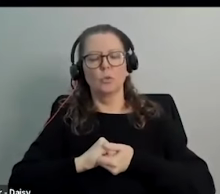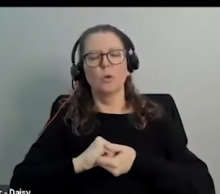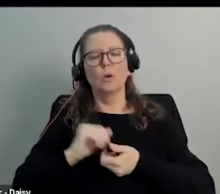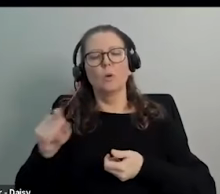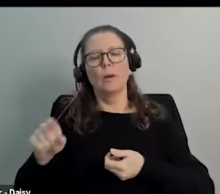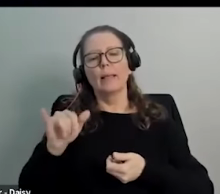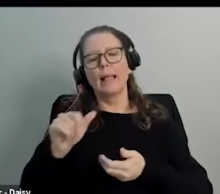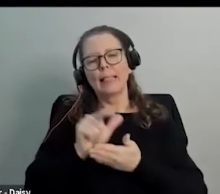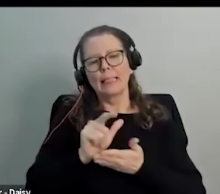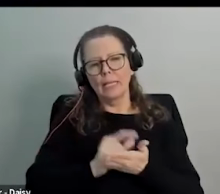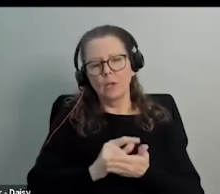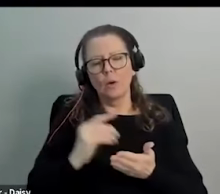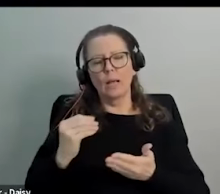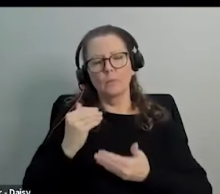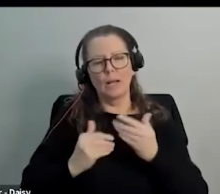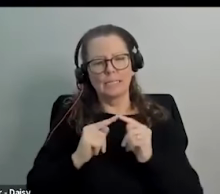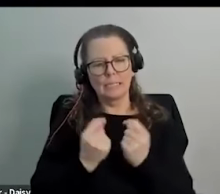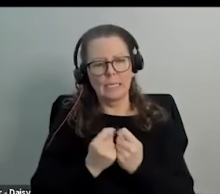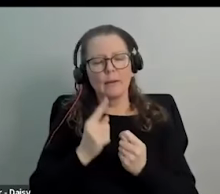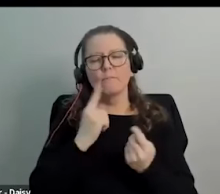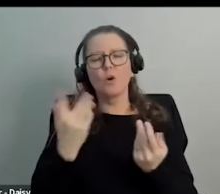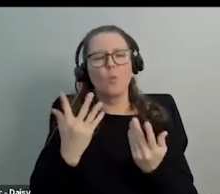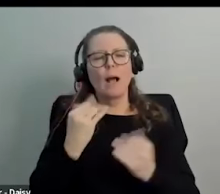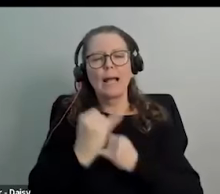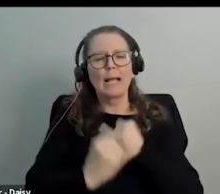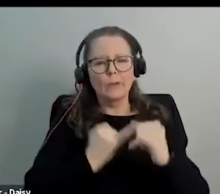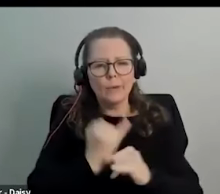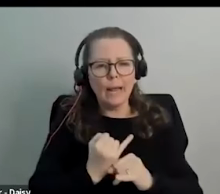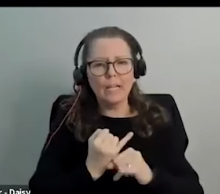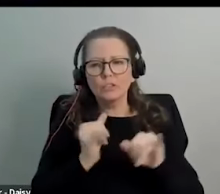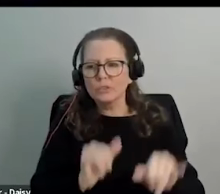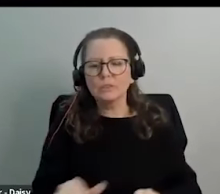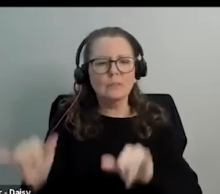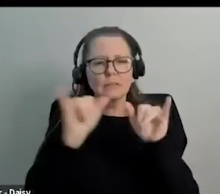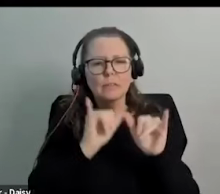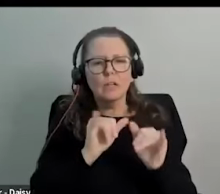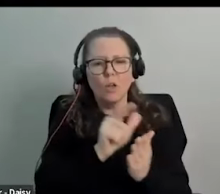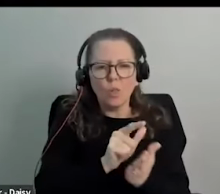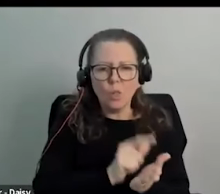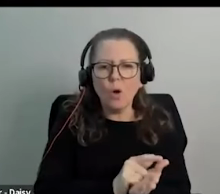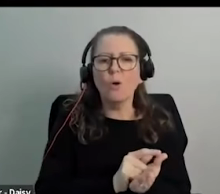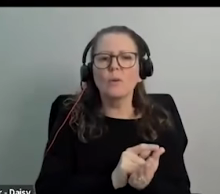on international standards and regulations and laws. We're all heavily focused